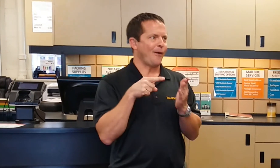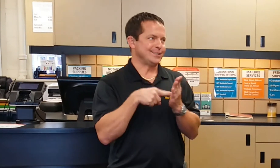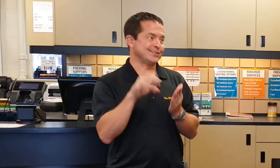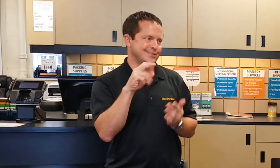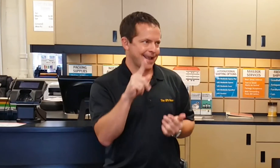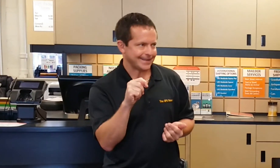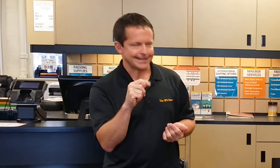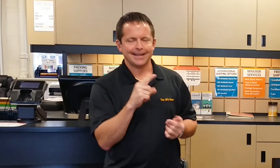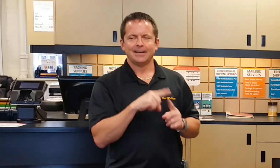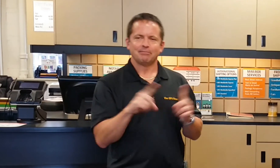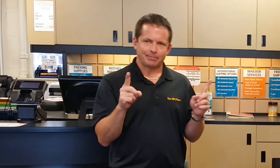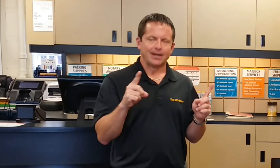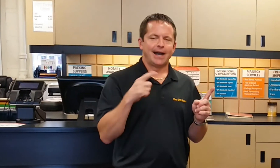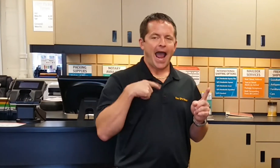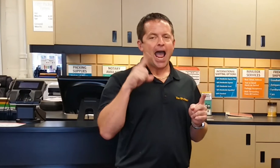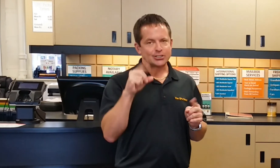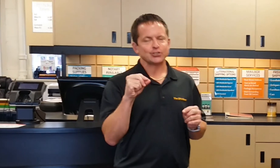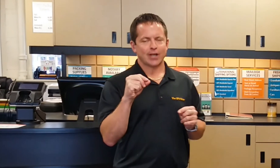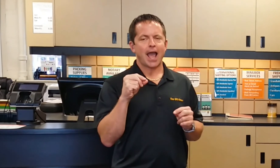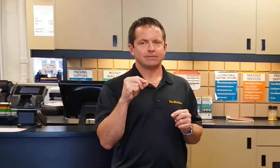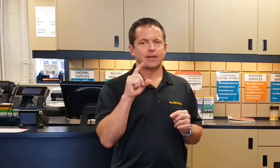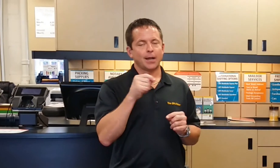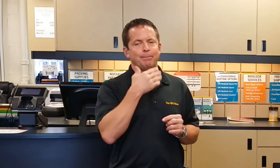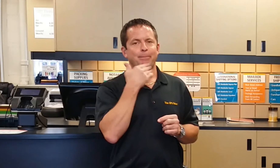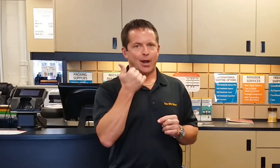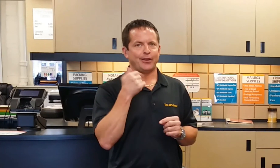So I'm getting better than I used to be though